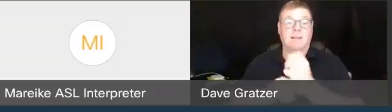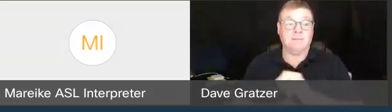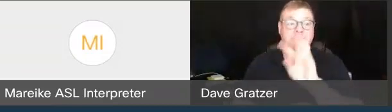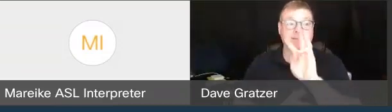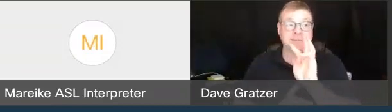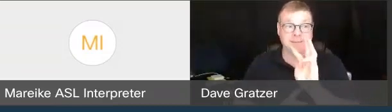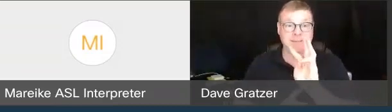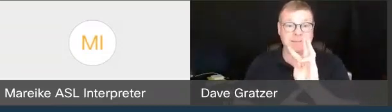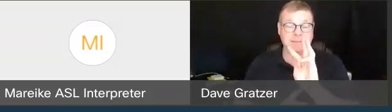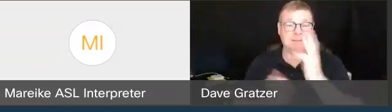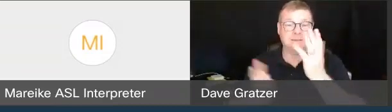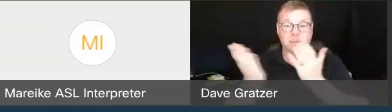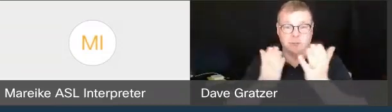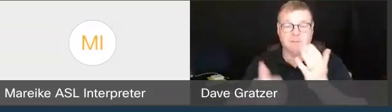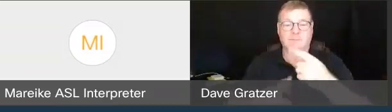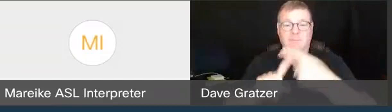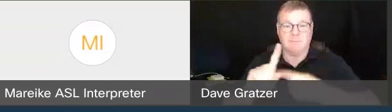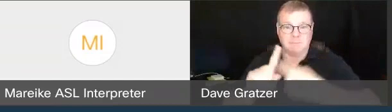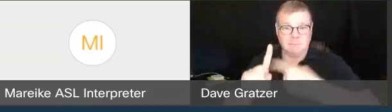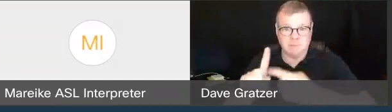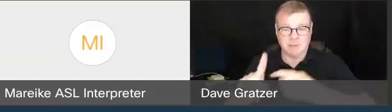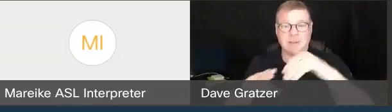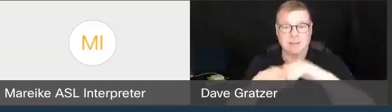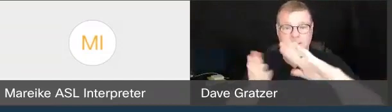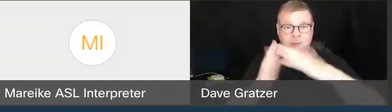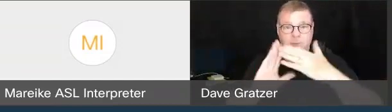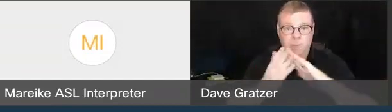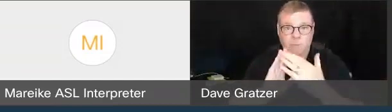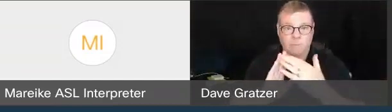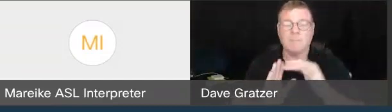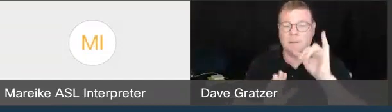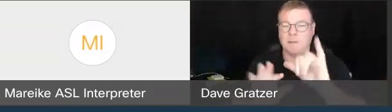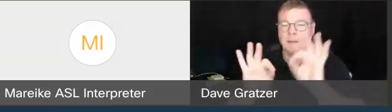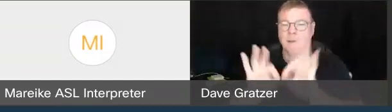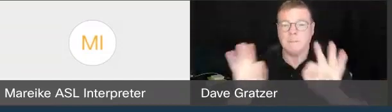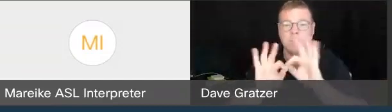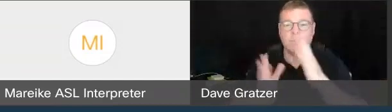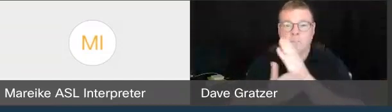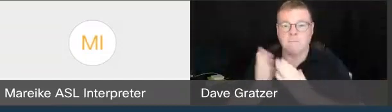services per month in the community so this is a really important part of the model we go to where